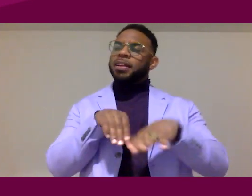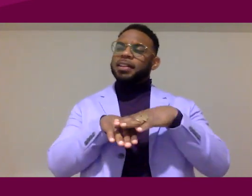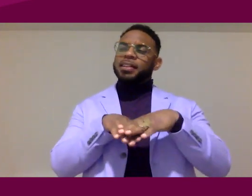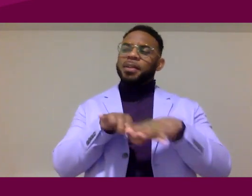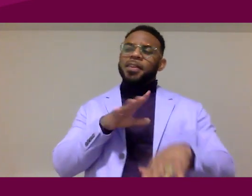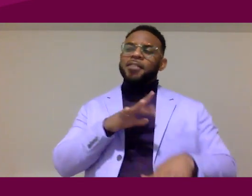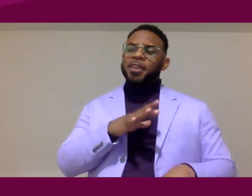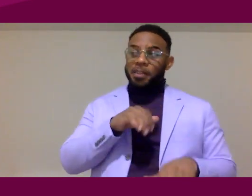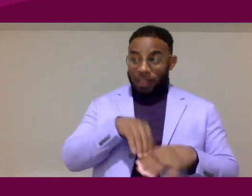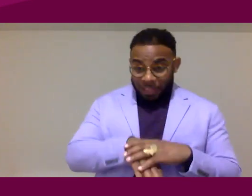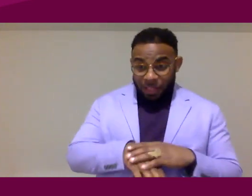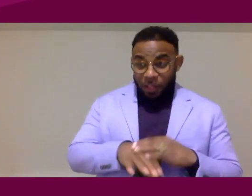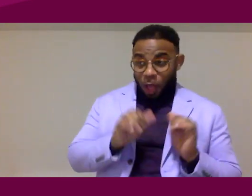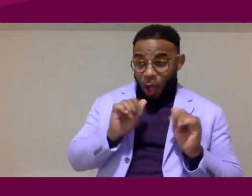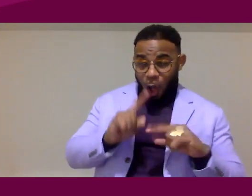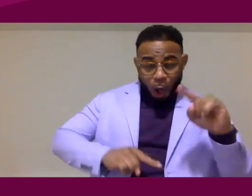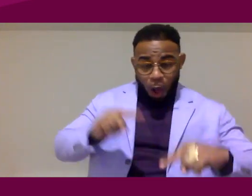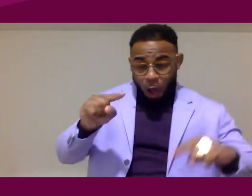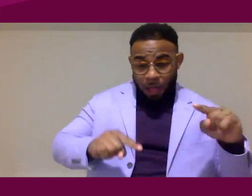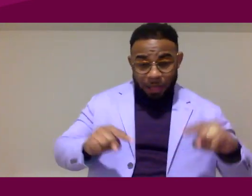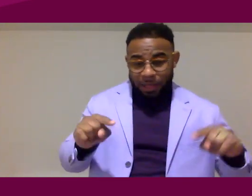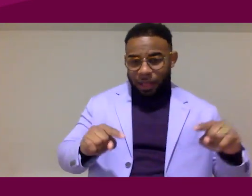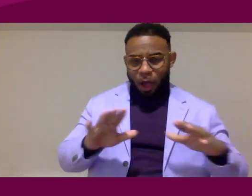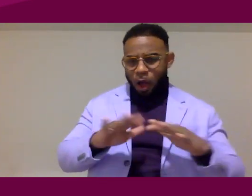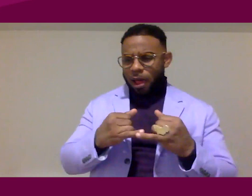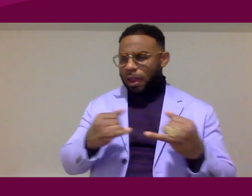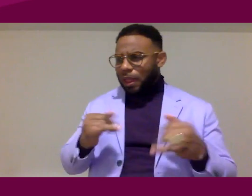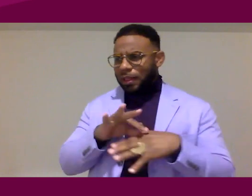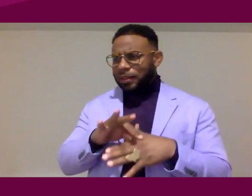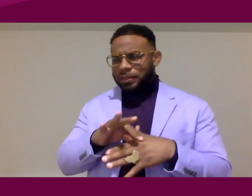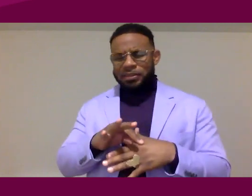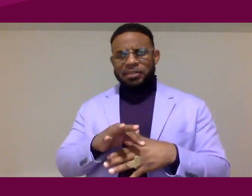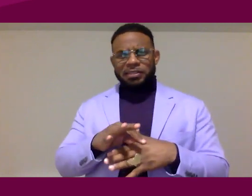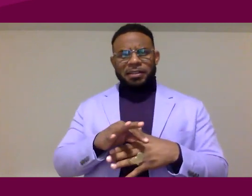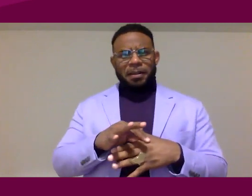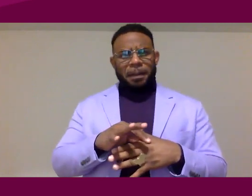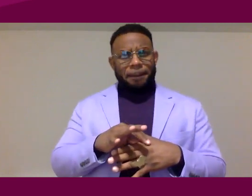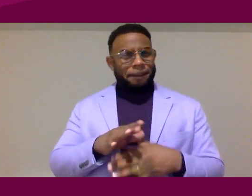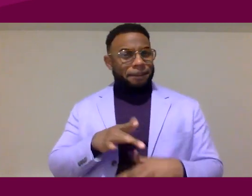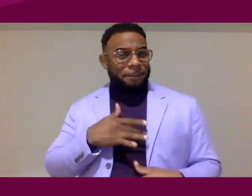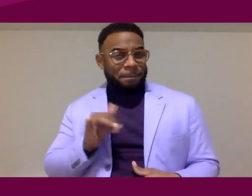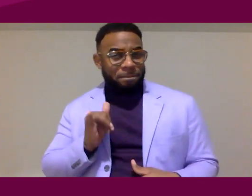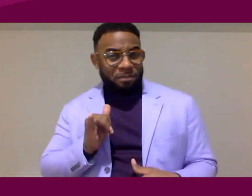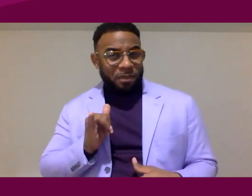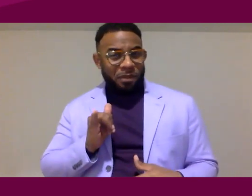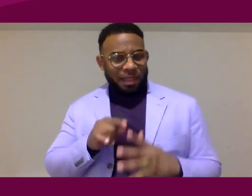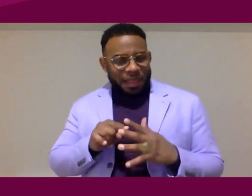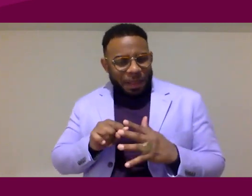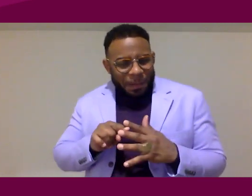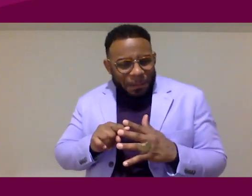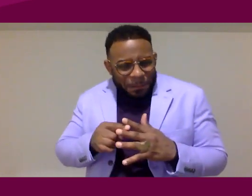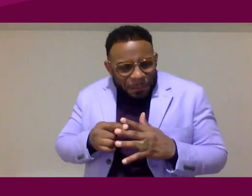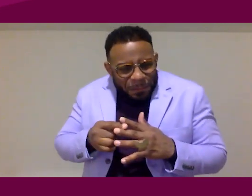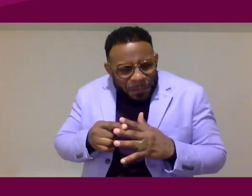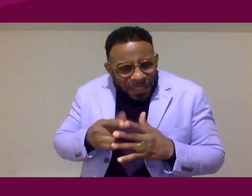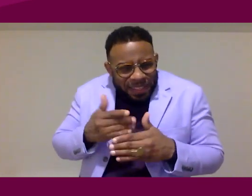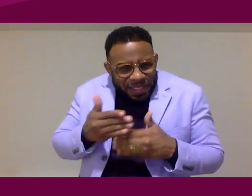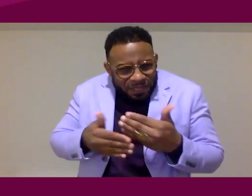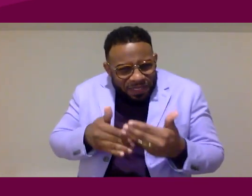features into all kinds of online content, I feel like we're at the beginning of that